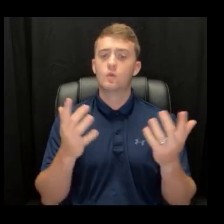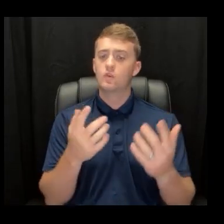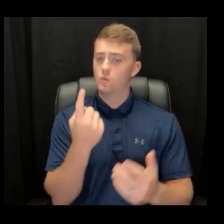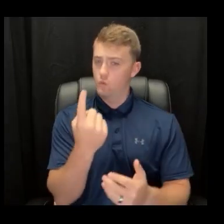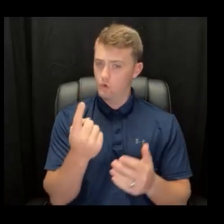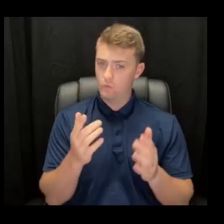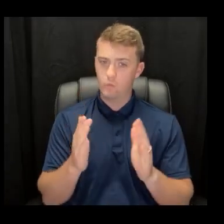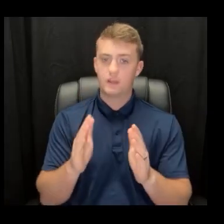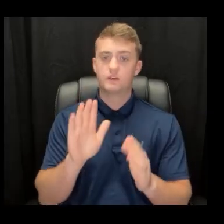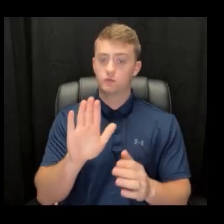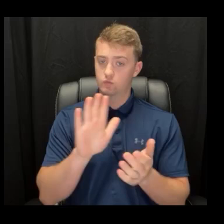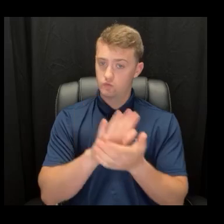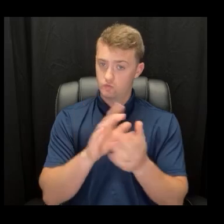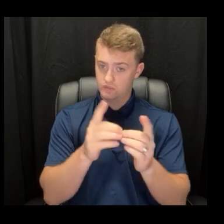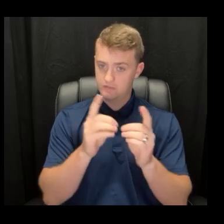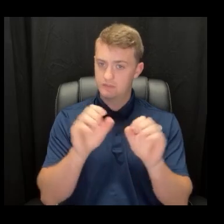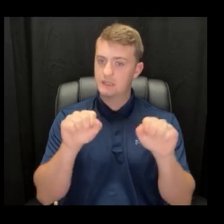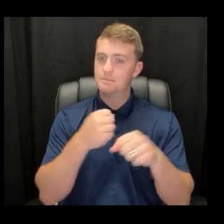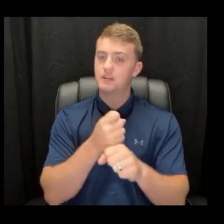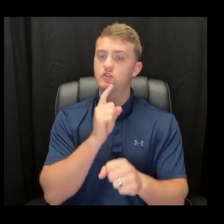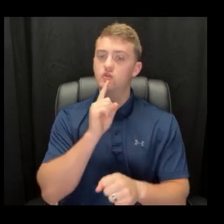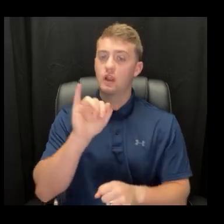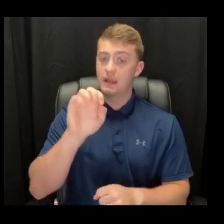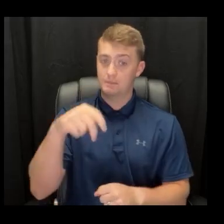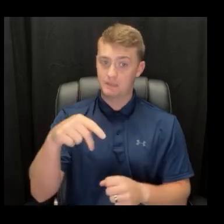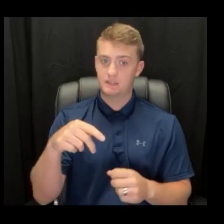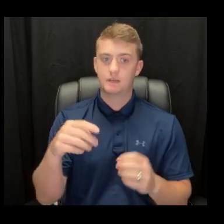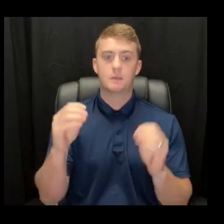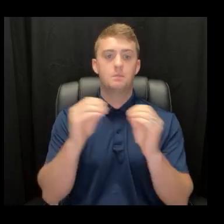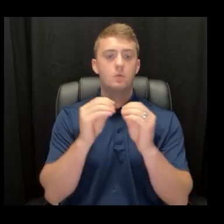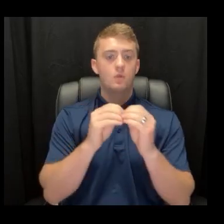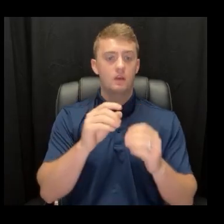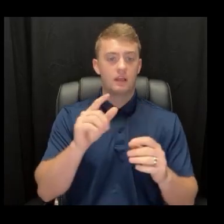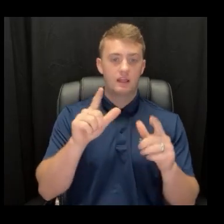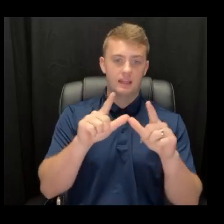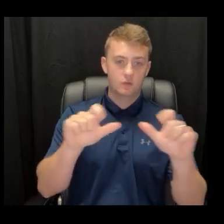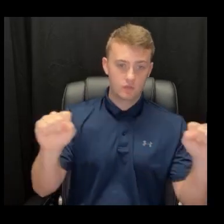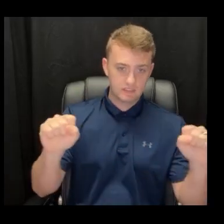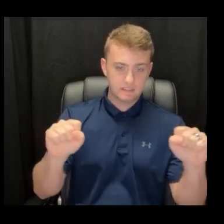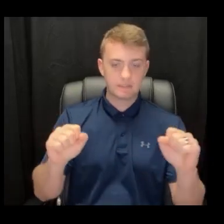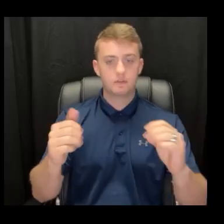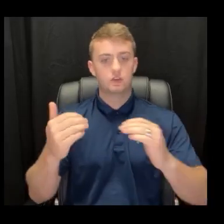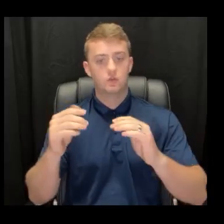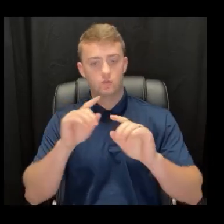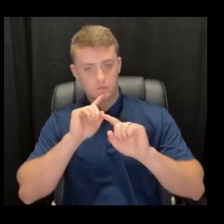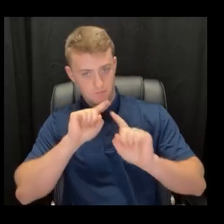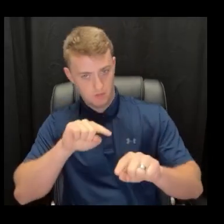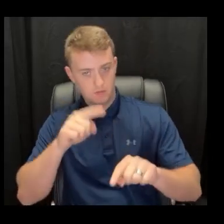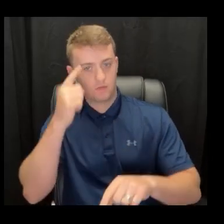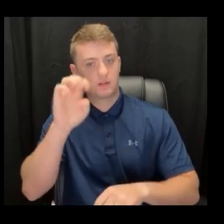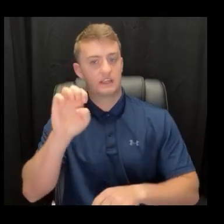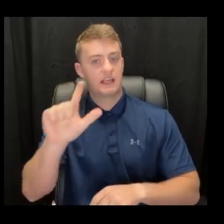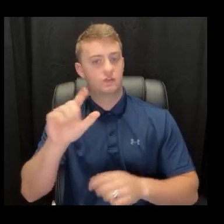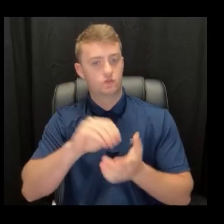one way your district can make sure IEPs are more linguistically and responsive for EL students with